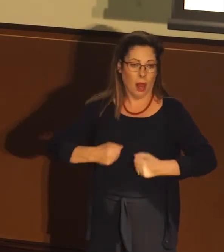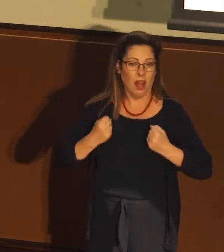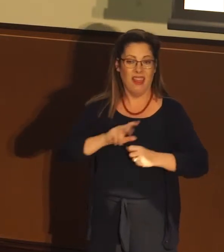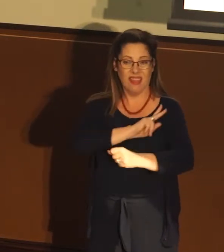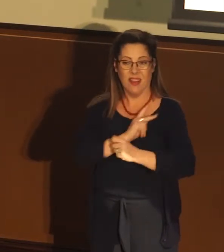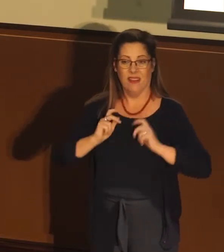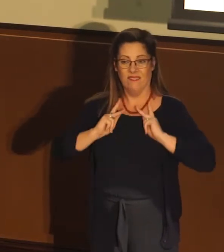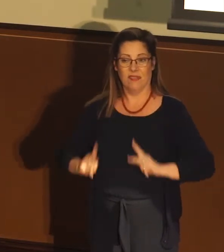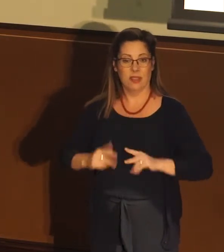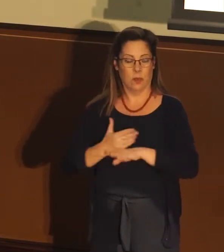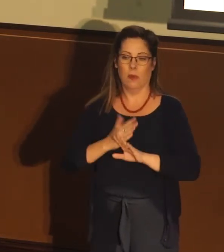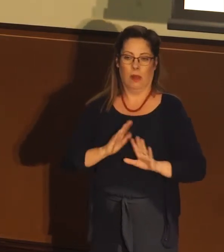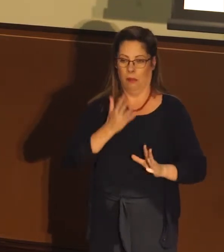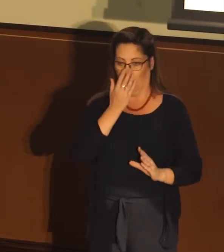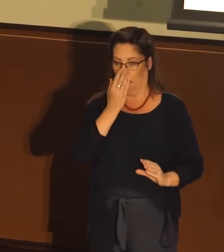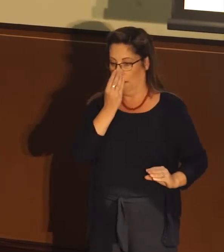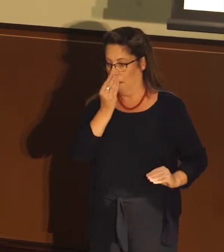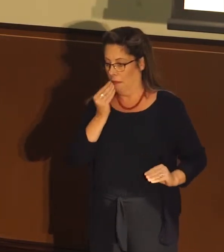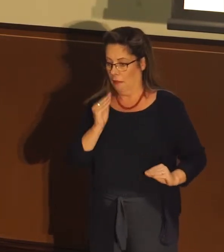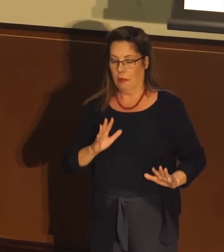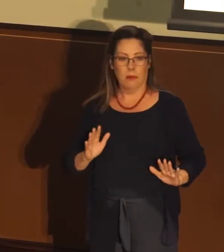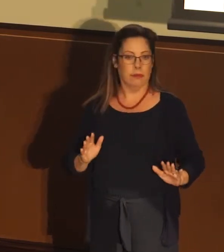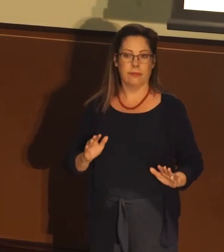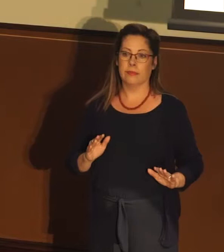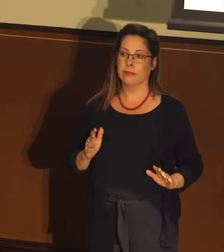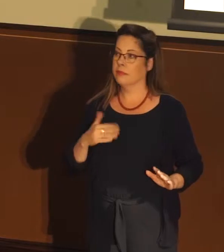So, they tend to say, "Have you got the jobs going?"